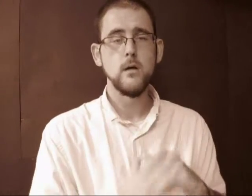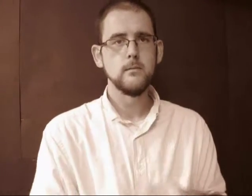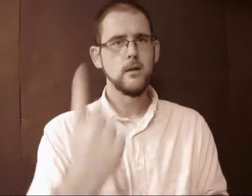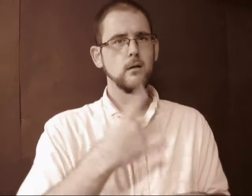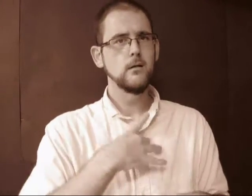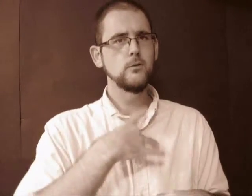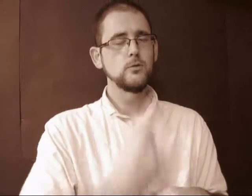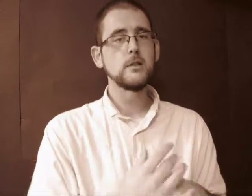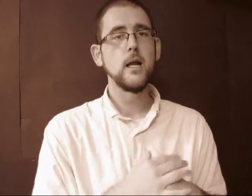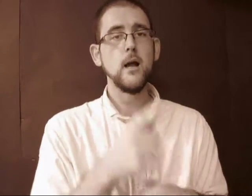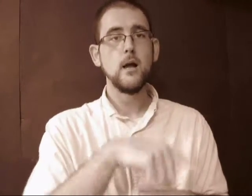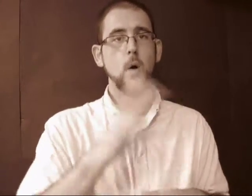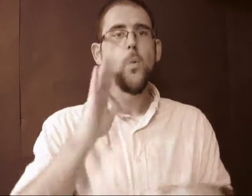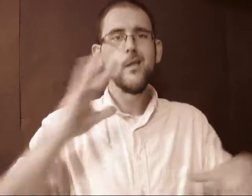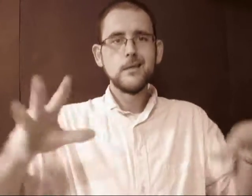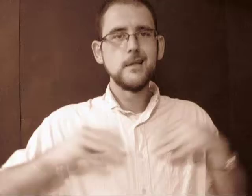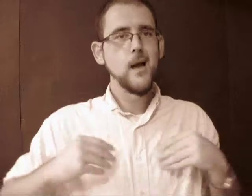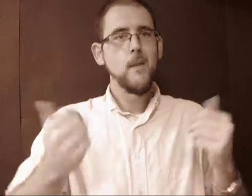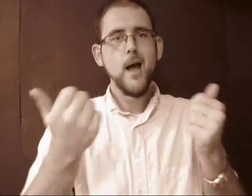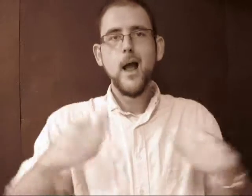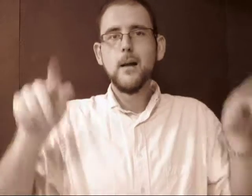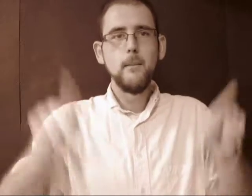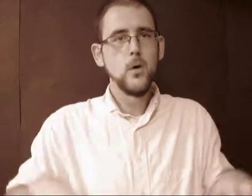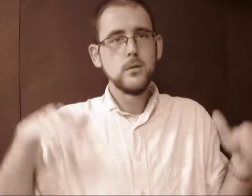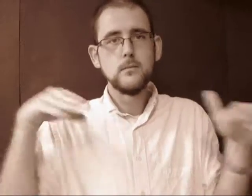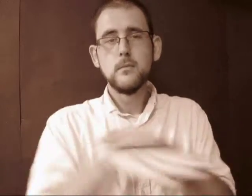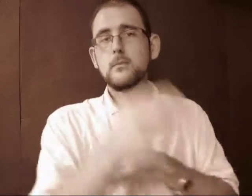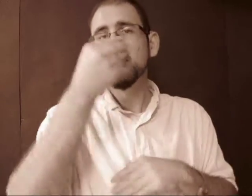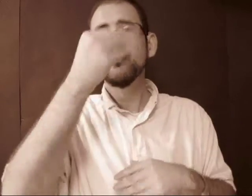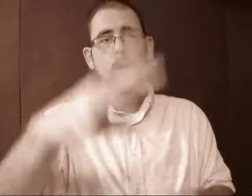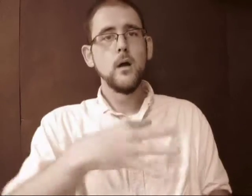Interestingly, though, they decided to accept anyone fleeing into Israel.